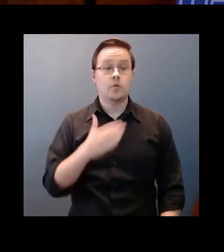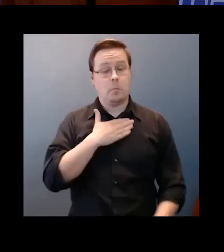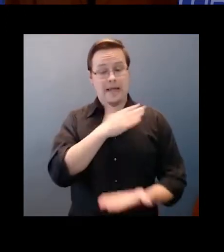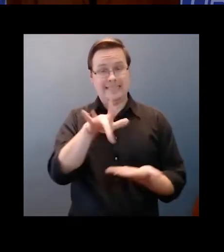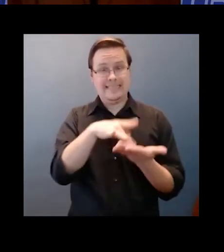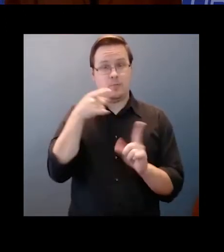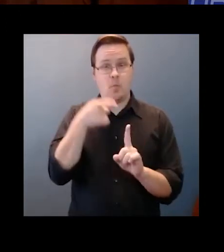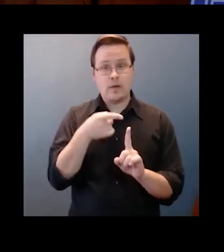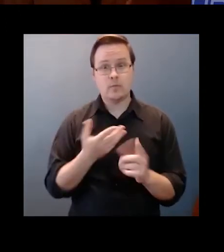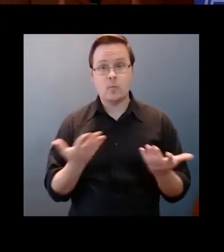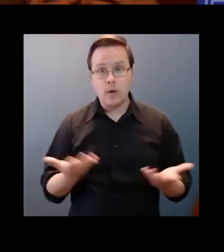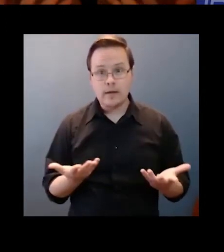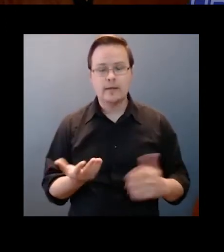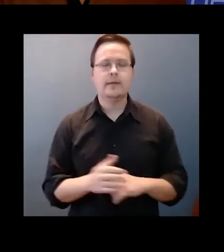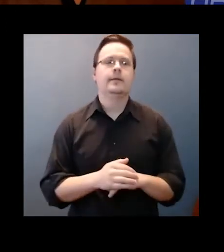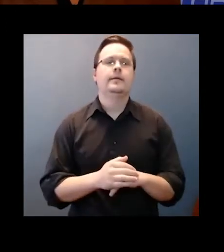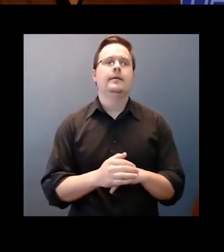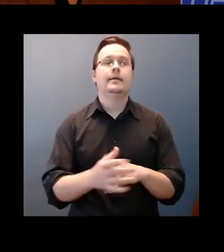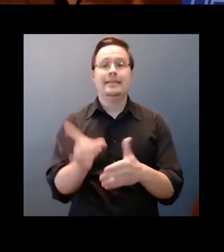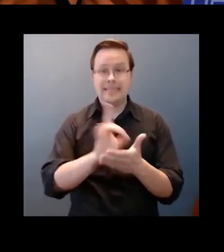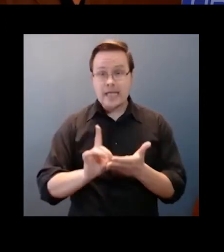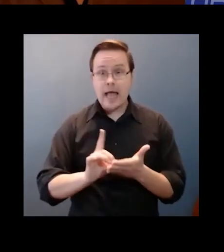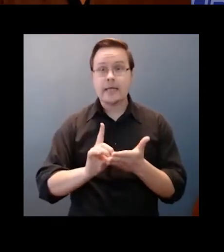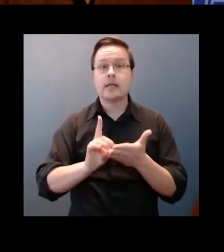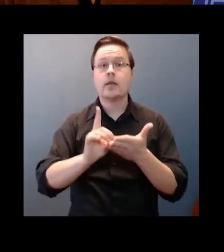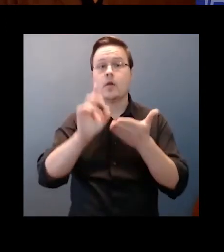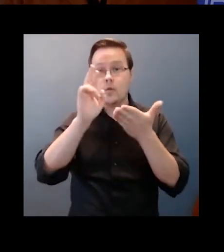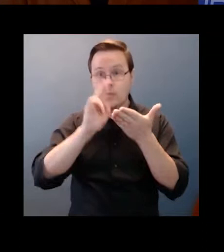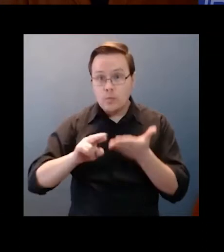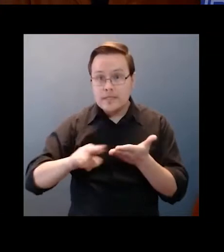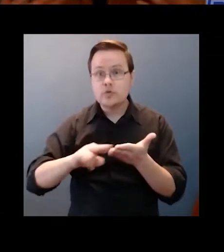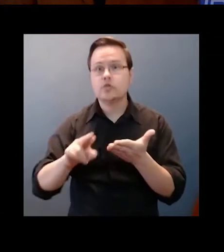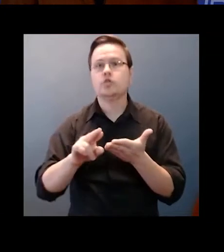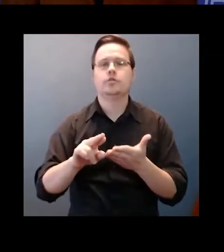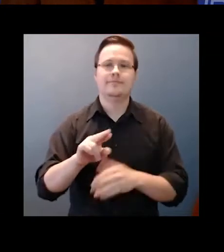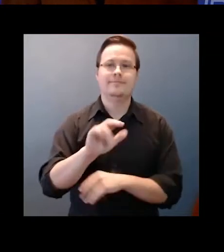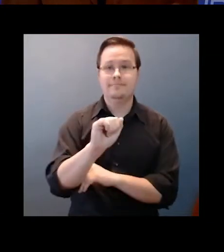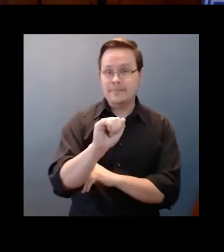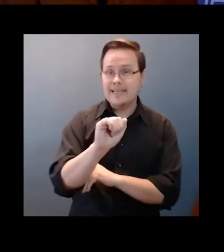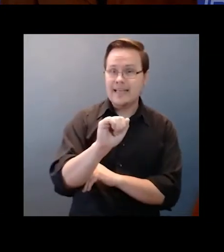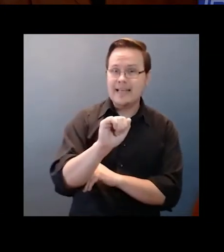that design research of this sort of HCI research that I've been trained to do and have been doing